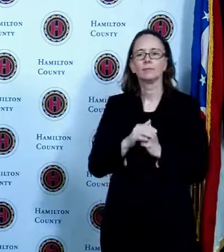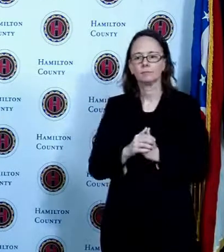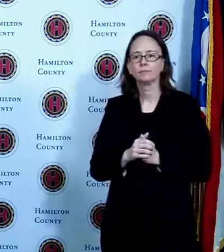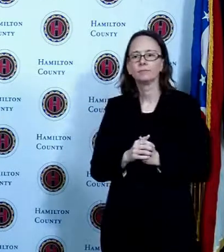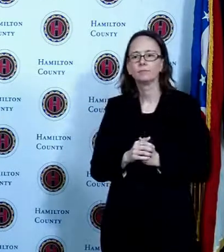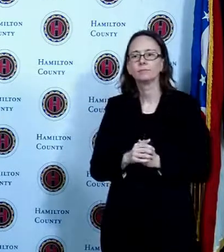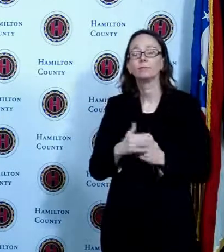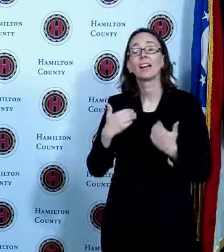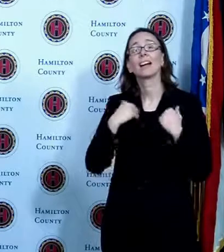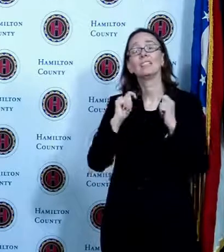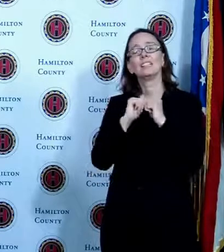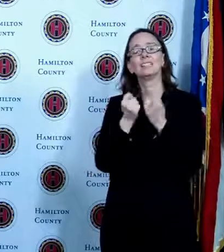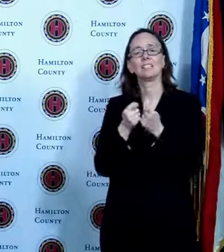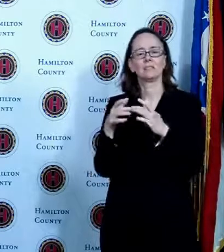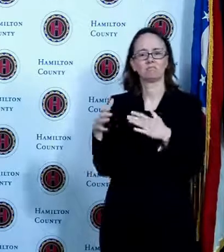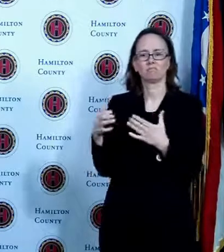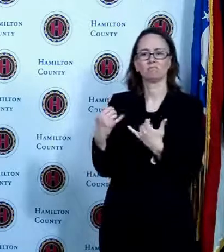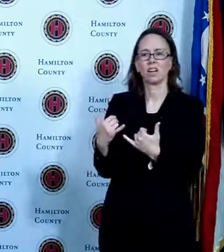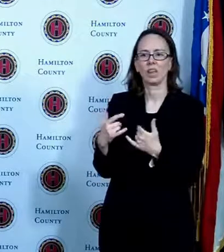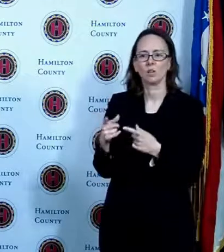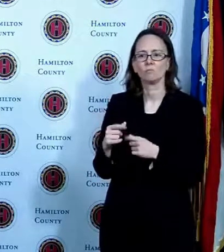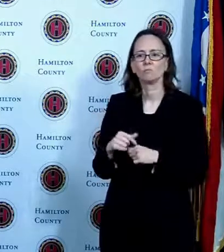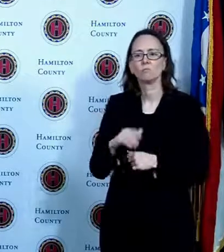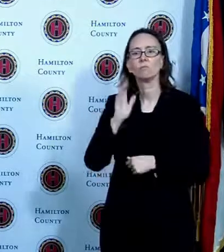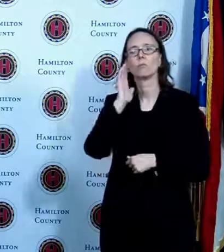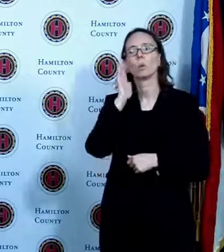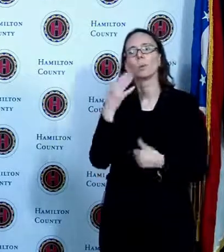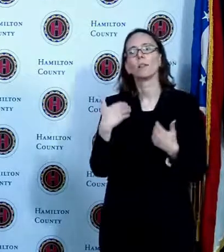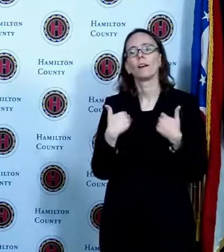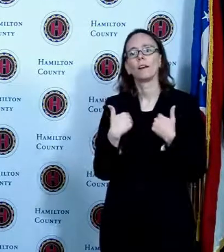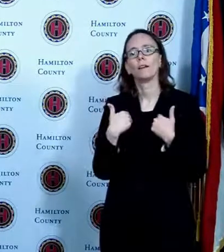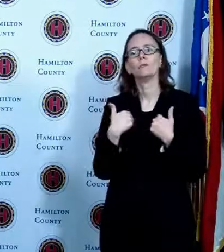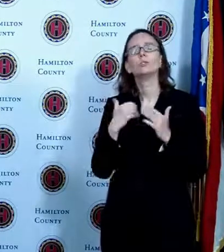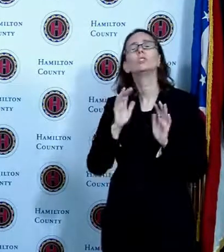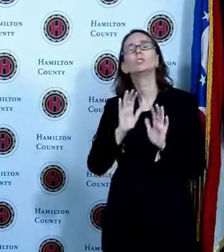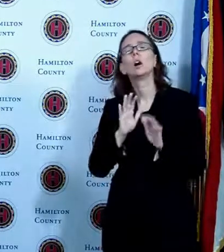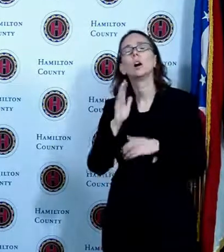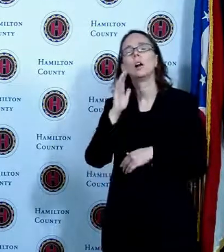so that our teams are with a team lead and five contact tracers under them so